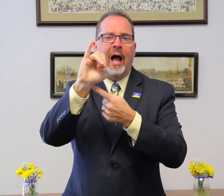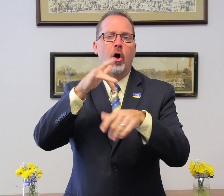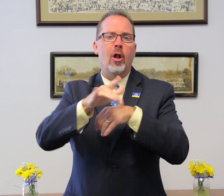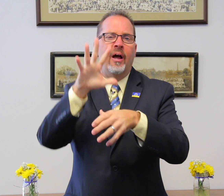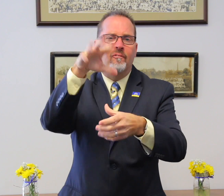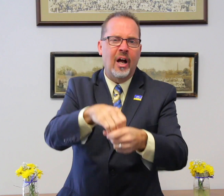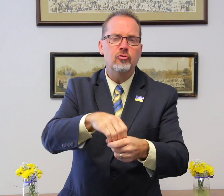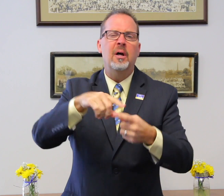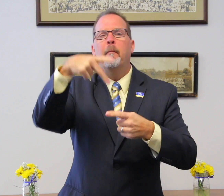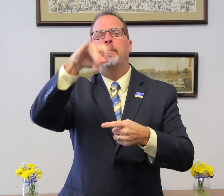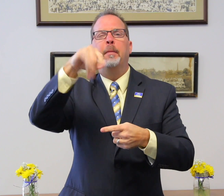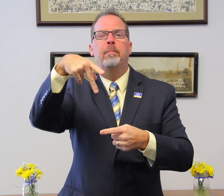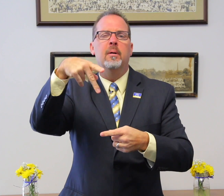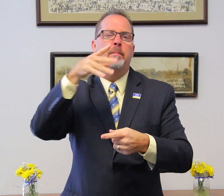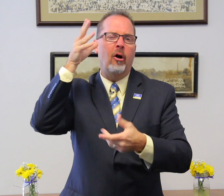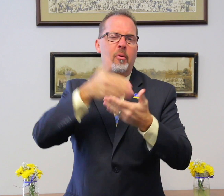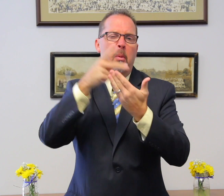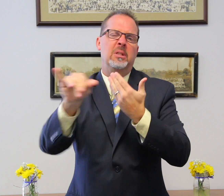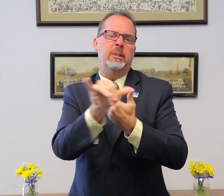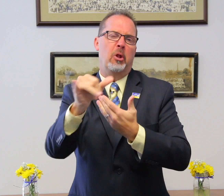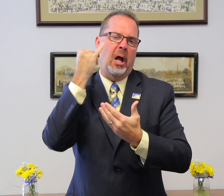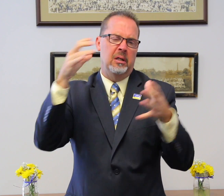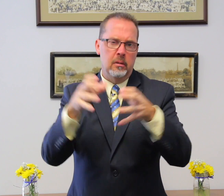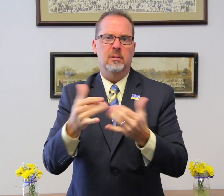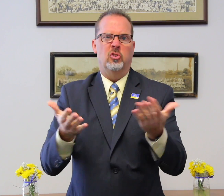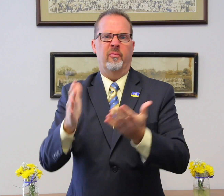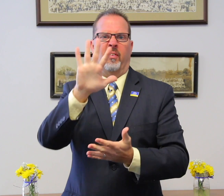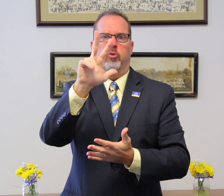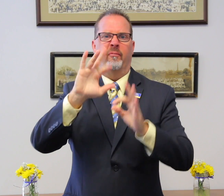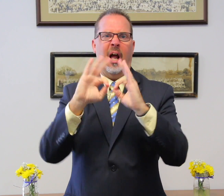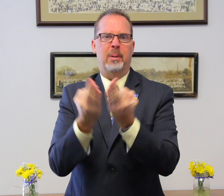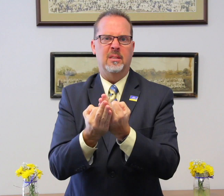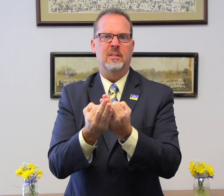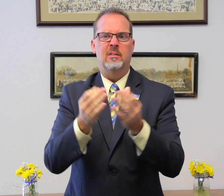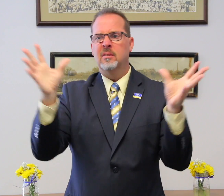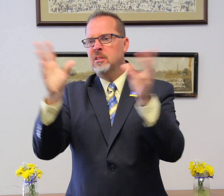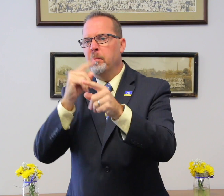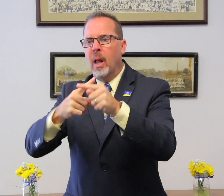school we also have the Early Intervention Program, which is equivalent to a Parent Infant Program in other schools, and there are 53 families served